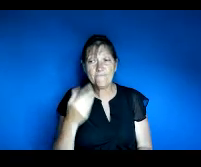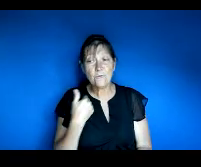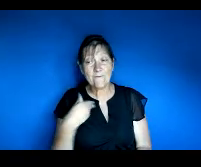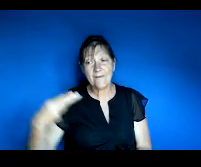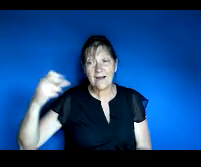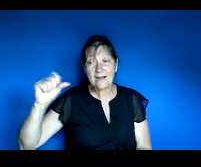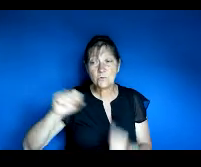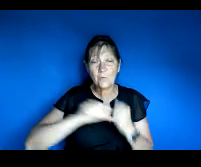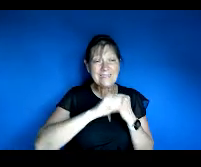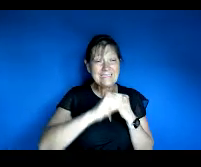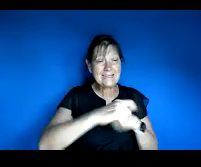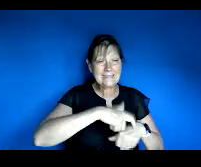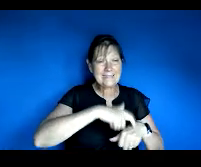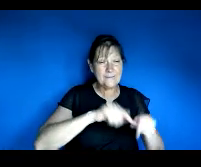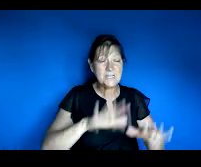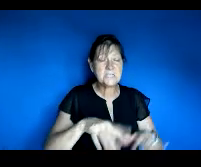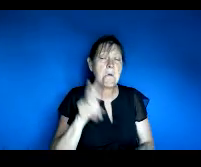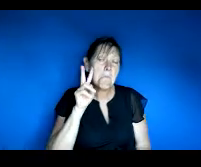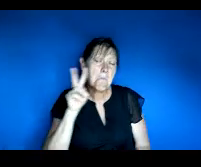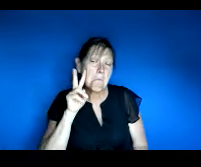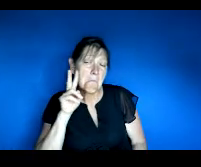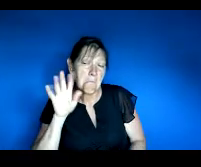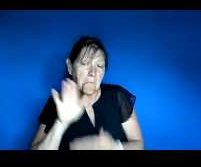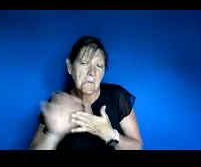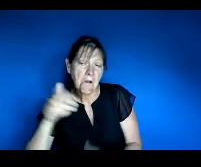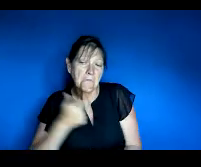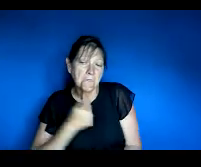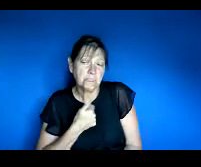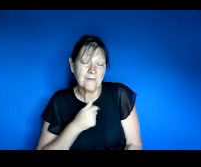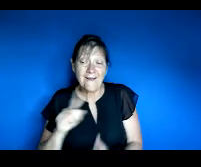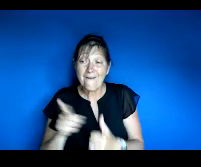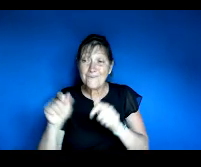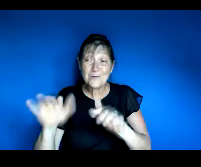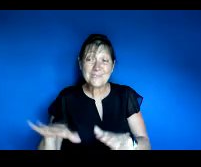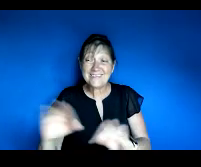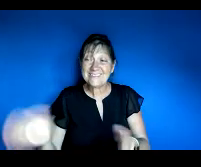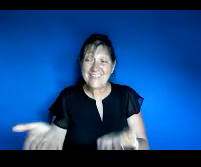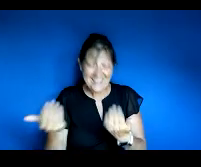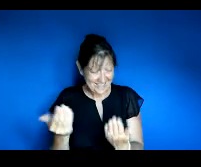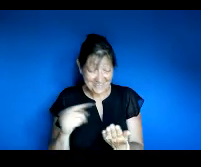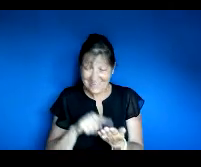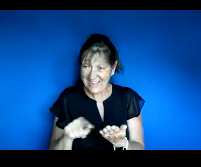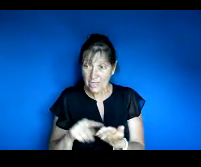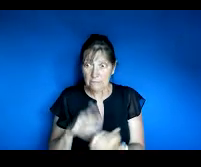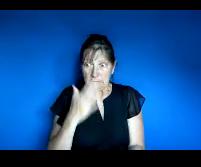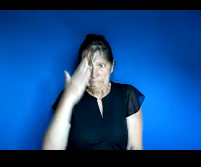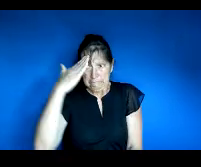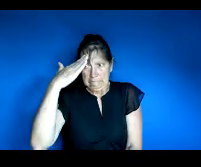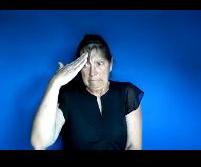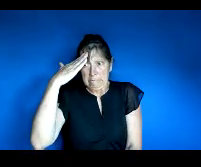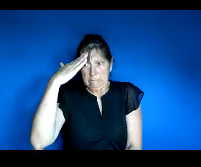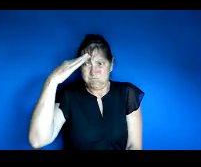and you're like, "Ah, I'm gonna see how college goes." And that first exam comes, and it doesn't go as well as you had hoped, and you're like,